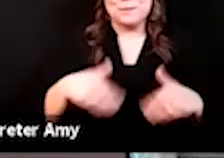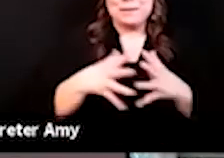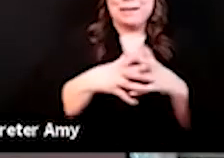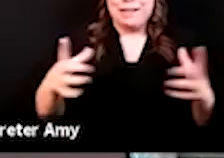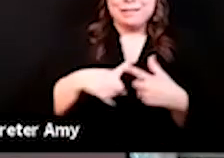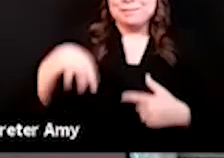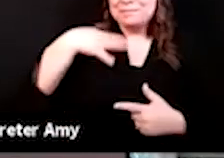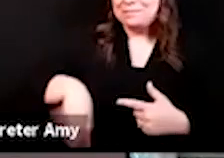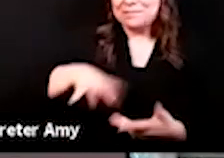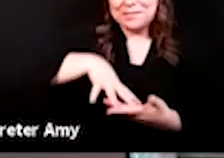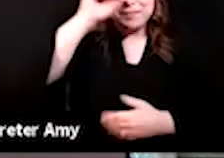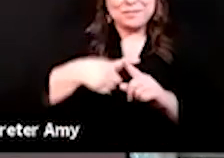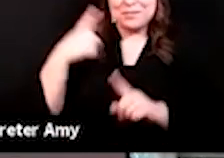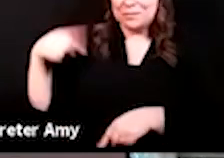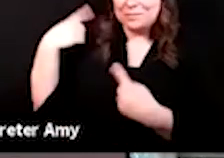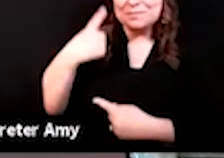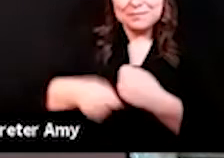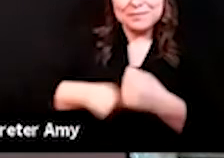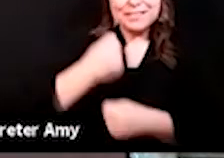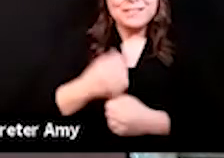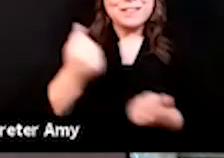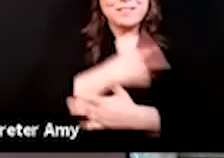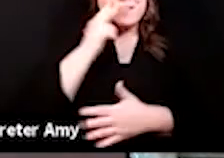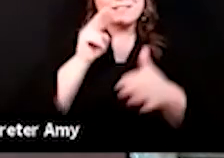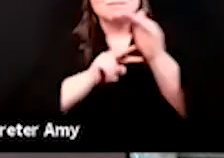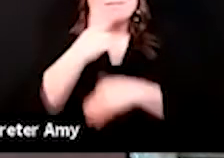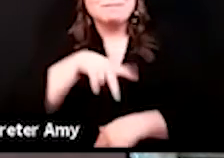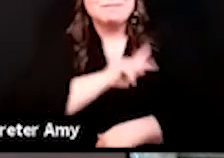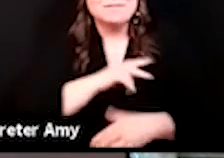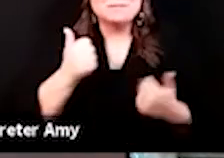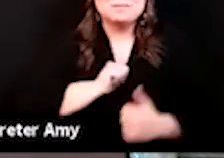TAKEAWAYS FROM THIS LAST YEAR AND THINGS THAT I'M PERSONALLY